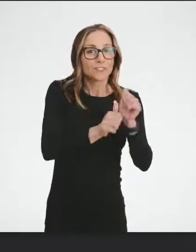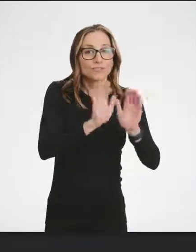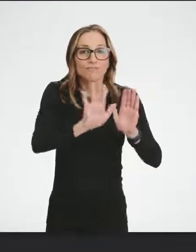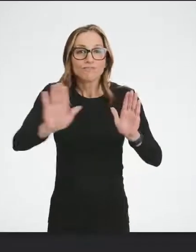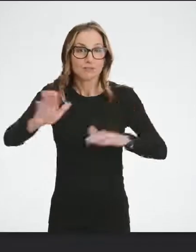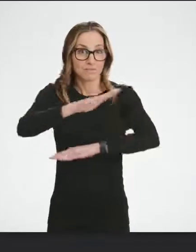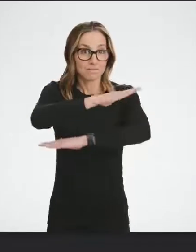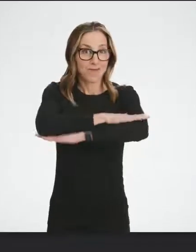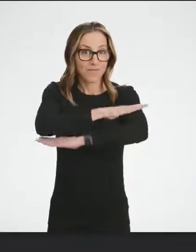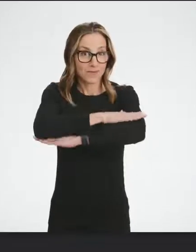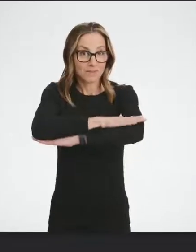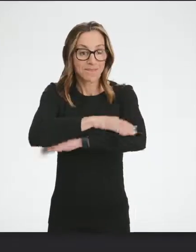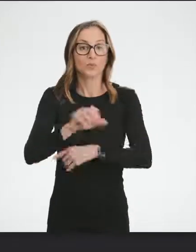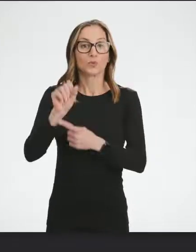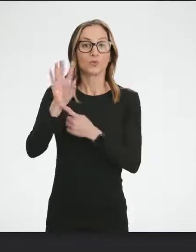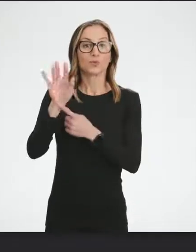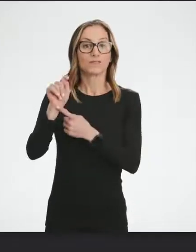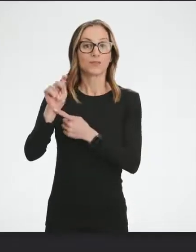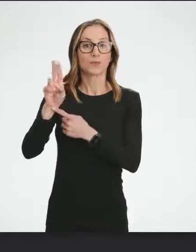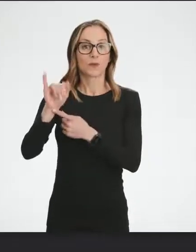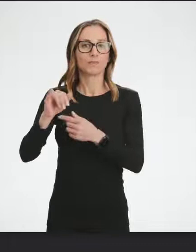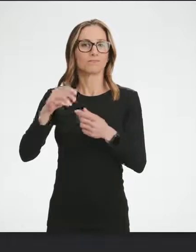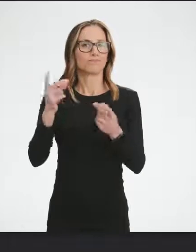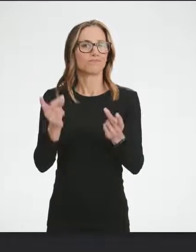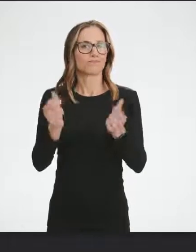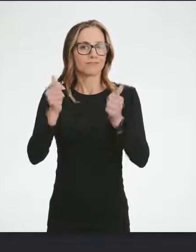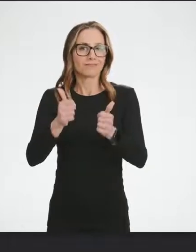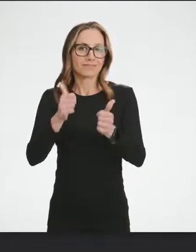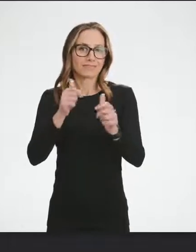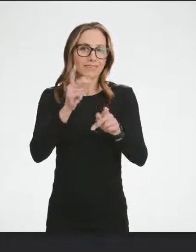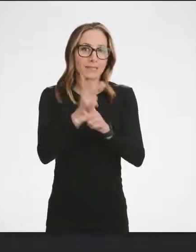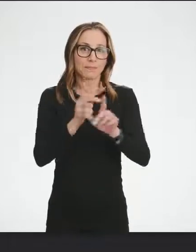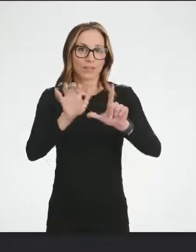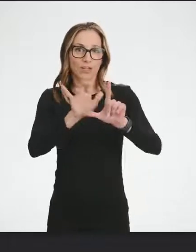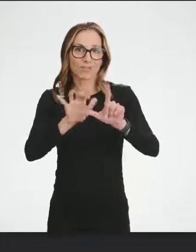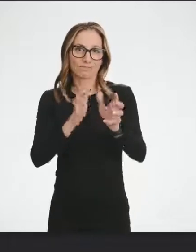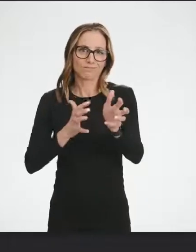SwiftUI automatically keeps your interface up-to-date with changes to the underlying